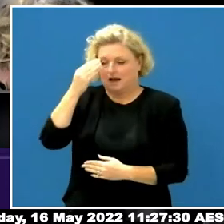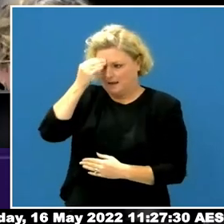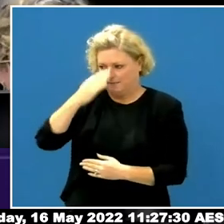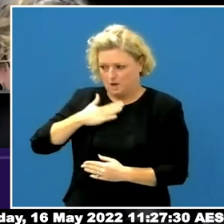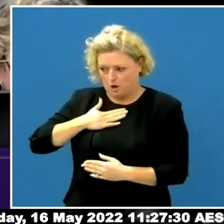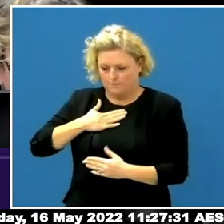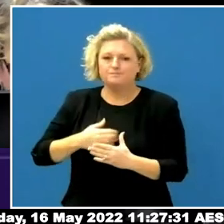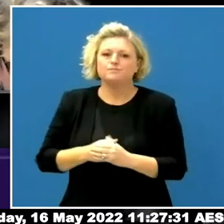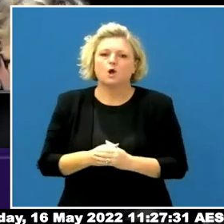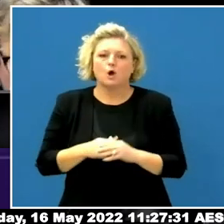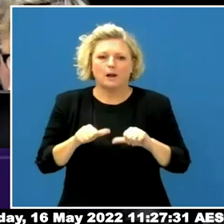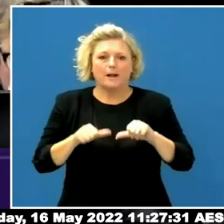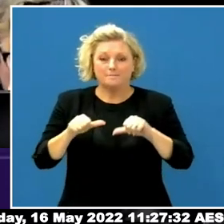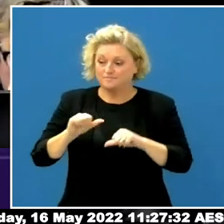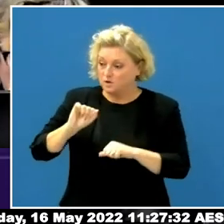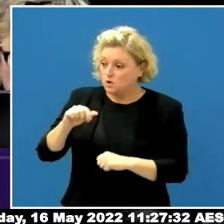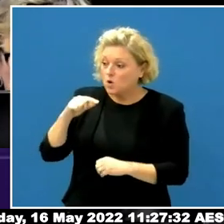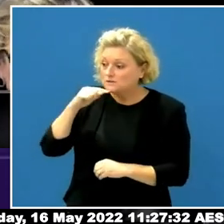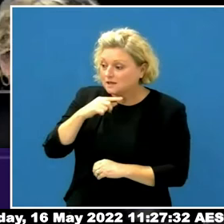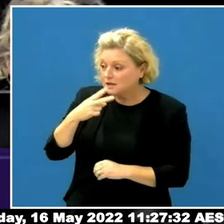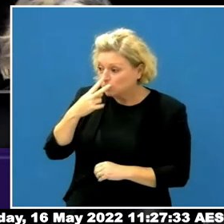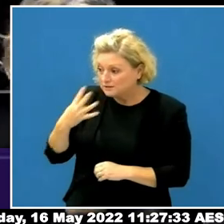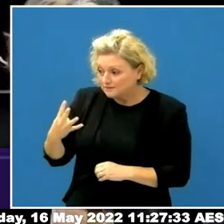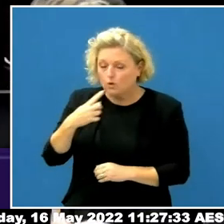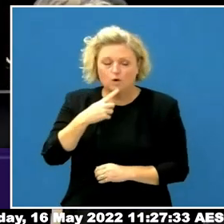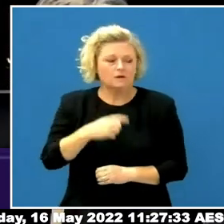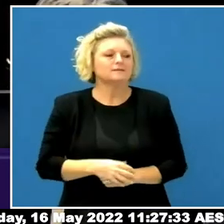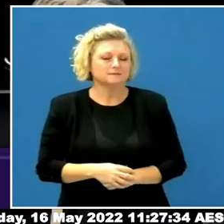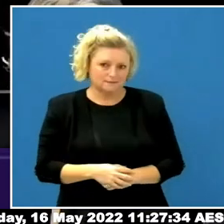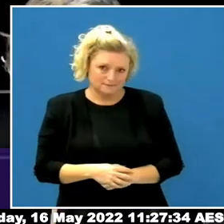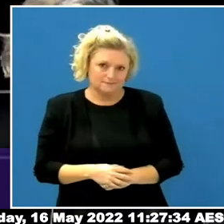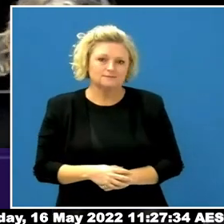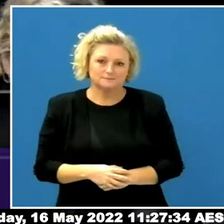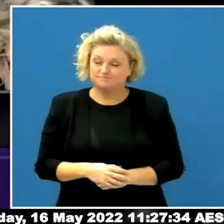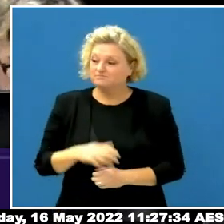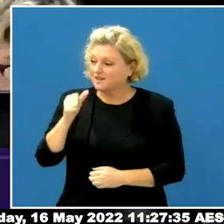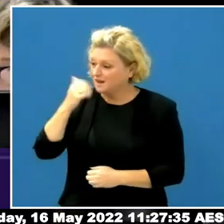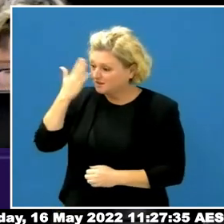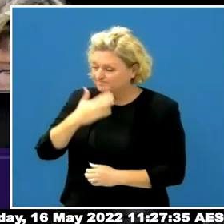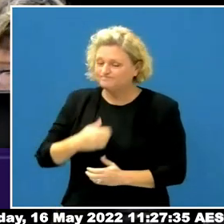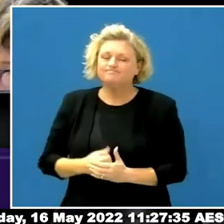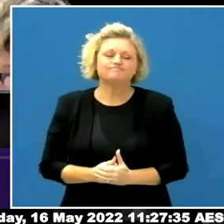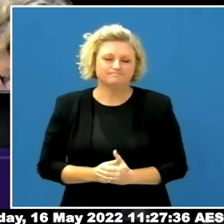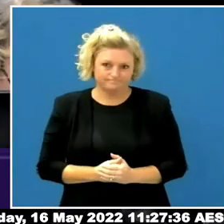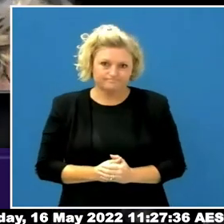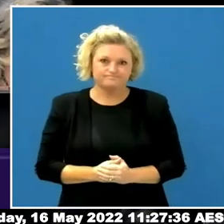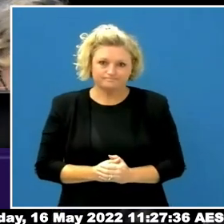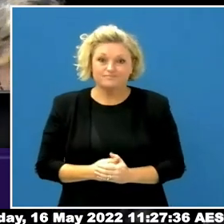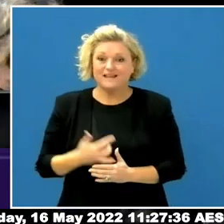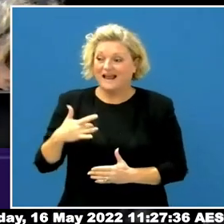Yes he is. MR FOGARTY: He's a First Nations man? Yes, he is. MR FOGARTY: And he lives at home with yourself and Dad?